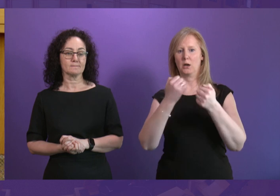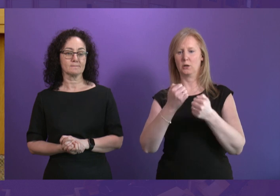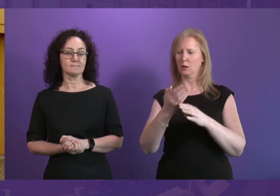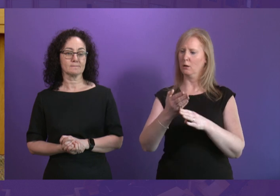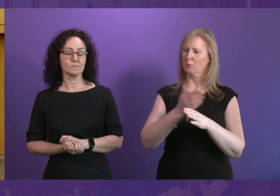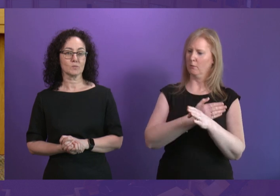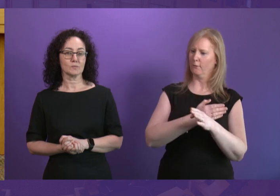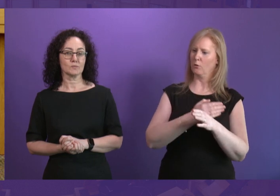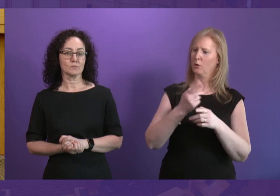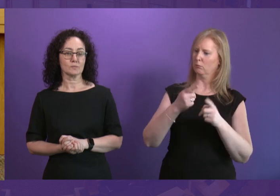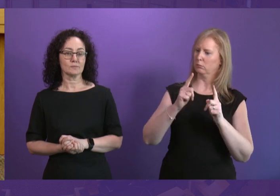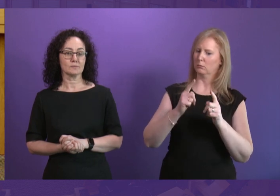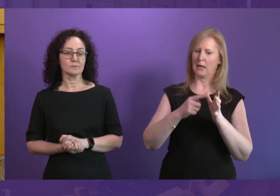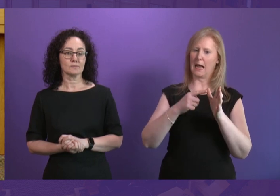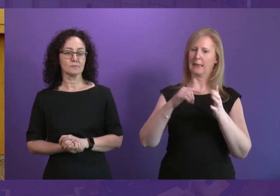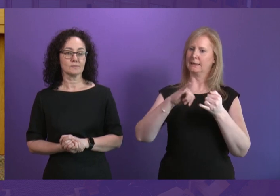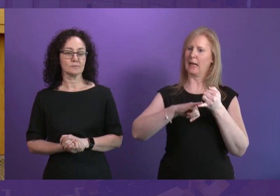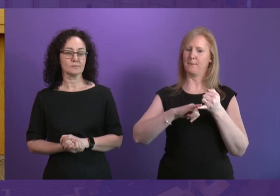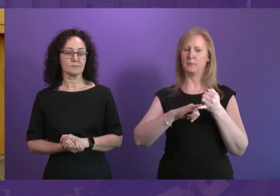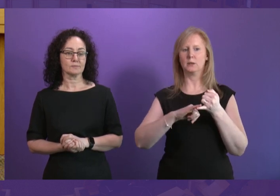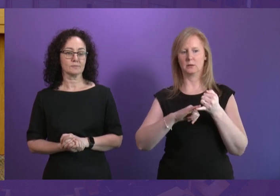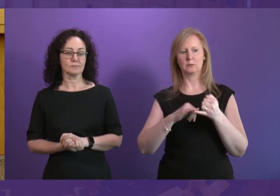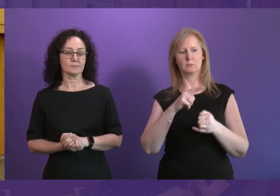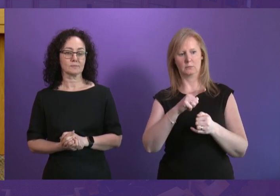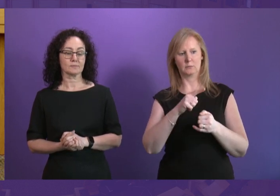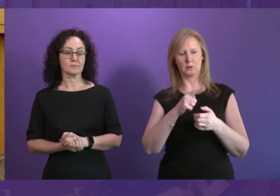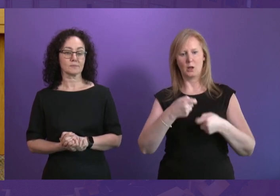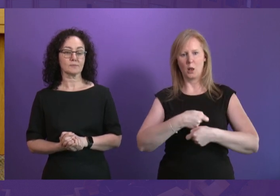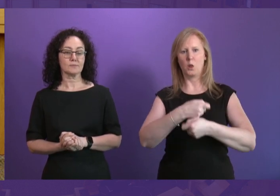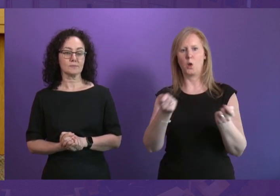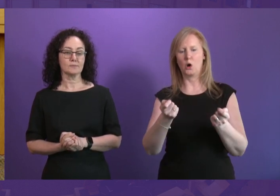amid characteristic fanfare. Mr Salmond went on to relaunch the prize on a regular basis